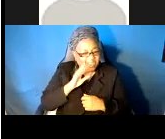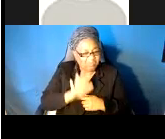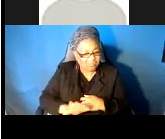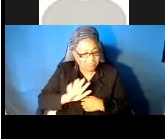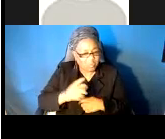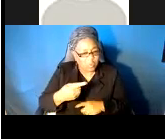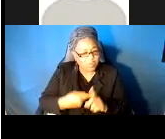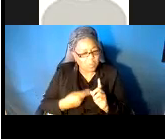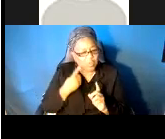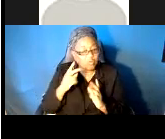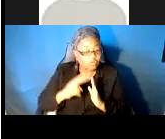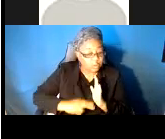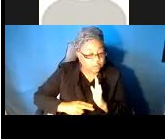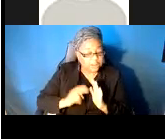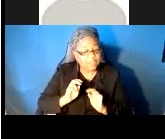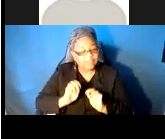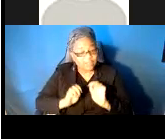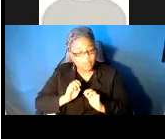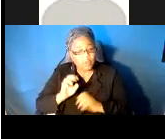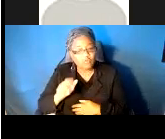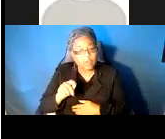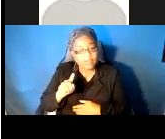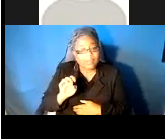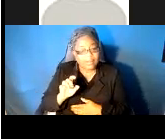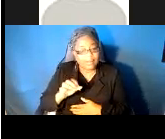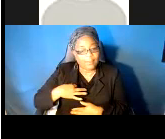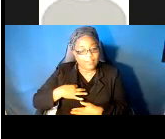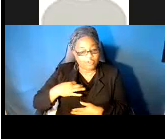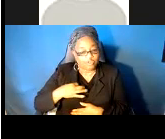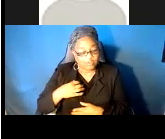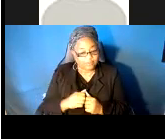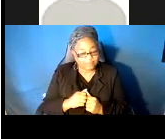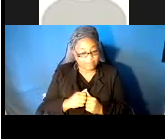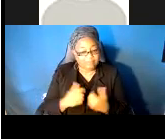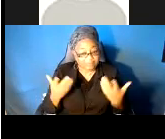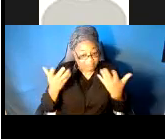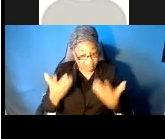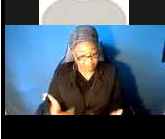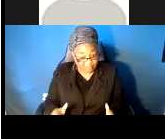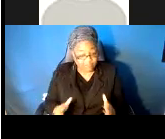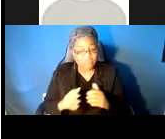to read, evaluate, and rate the applications. Once evaluation, comments, and ratings